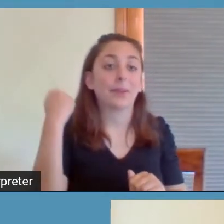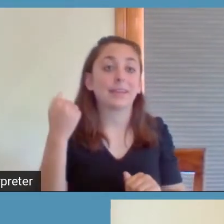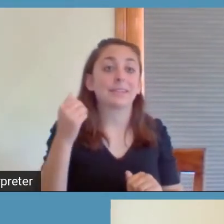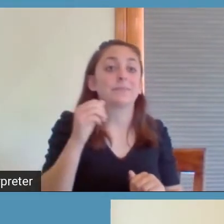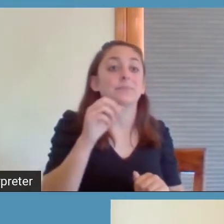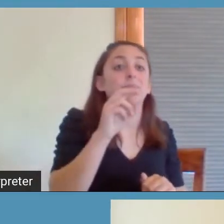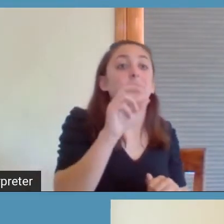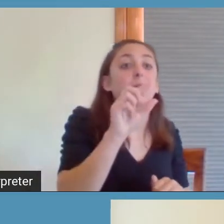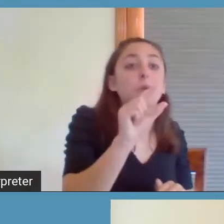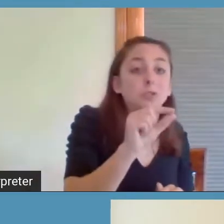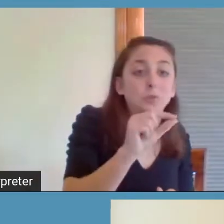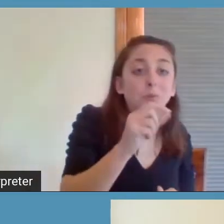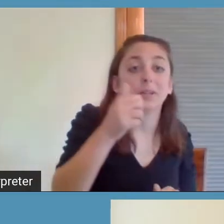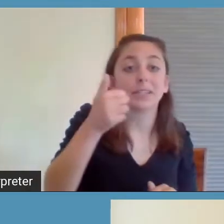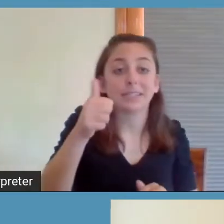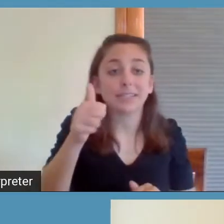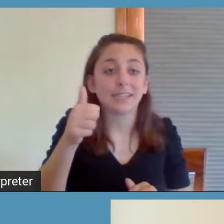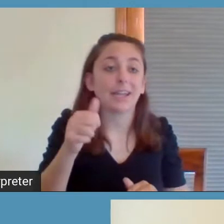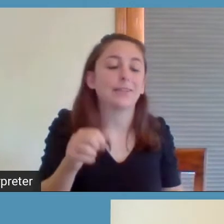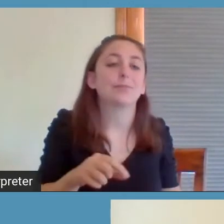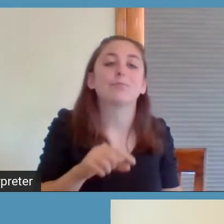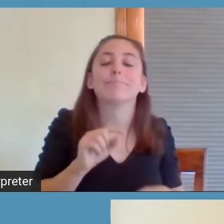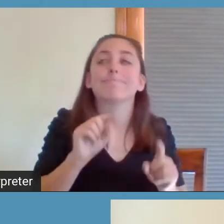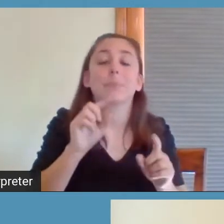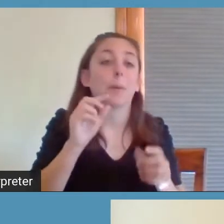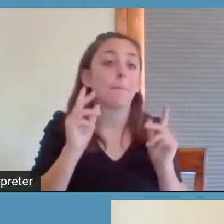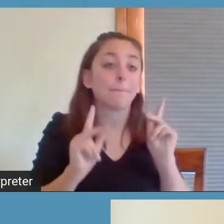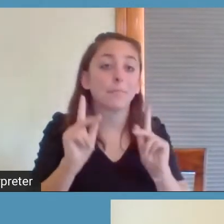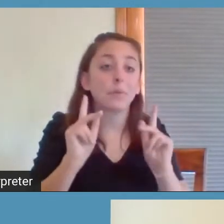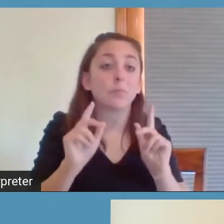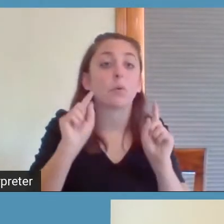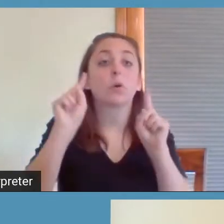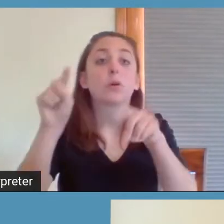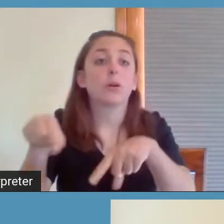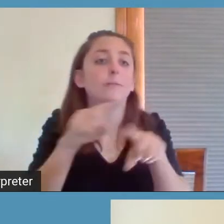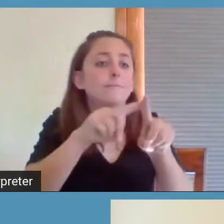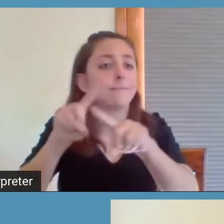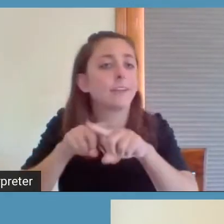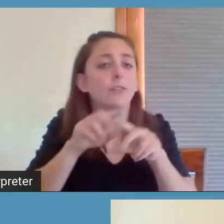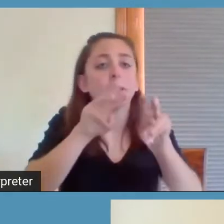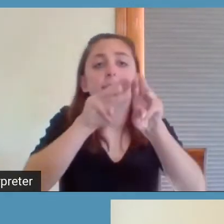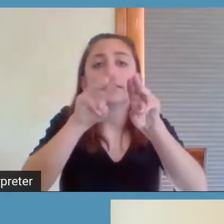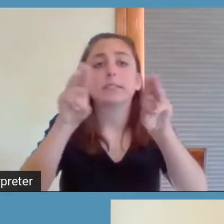and museums and not have to worry about social distancing um so uh but the platform was very